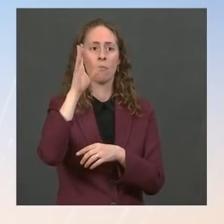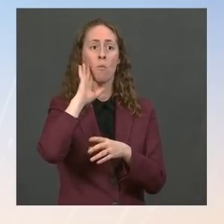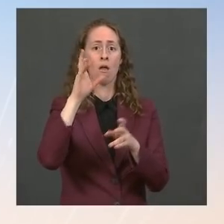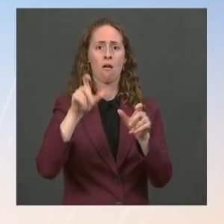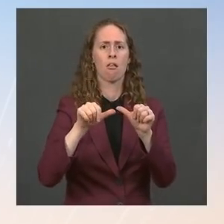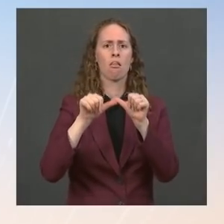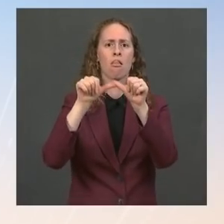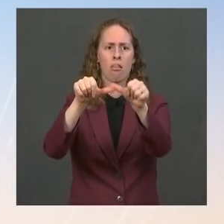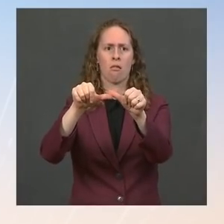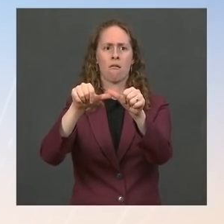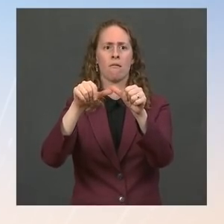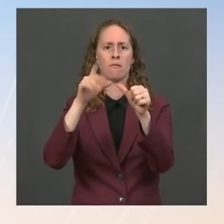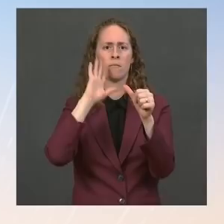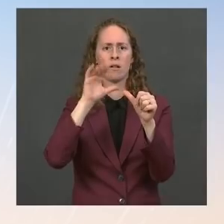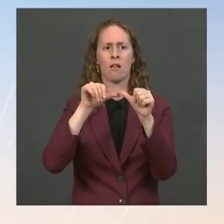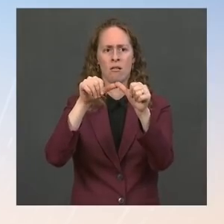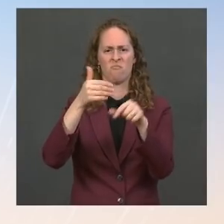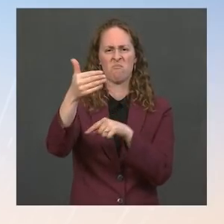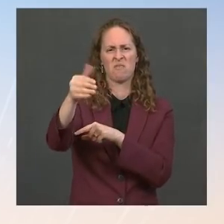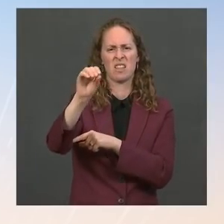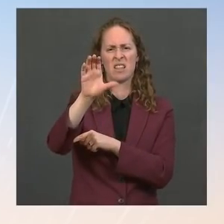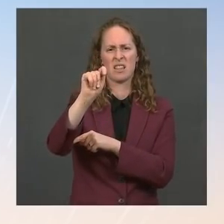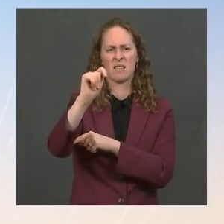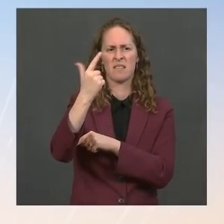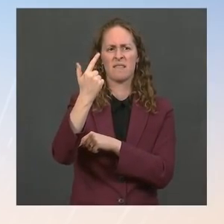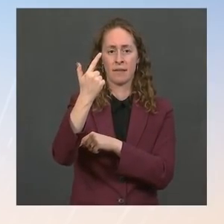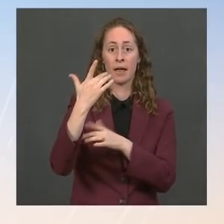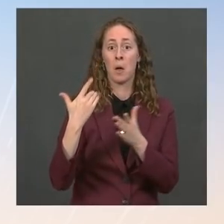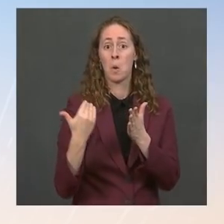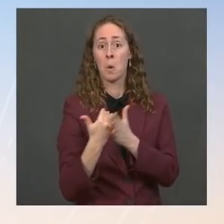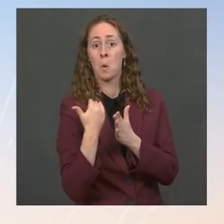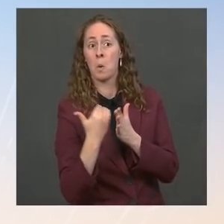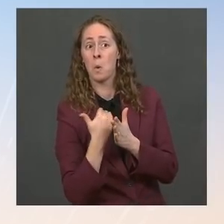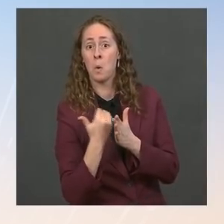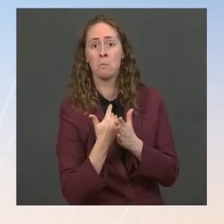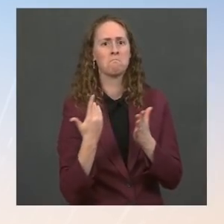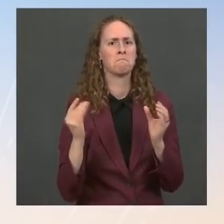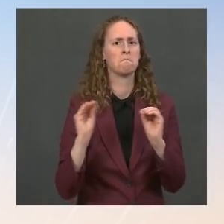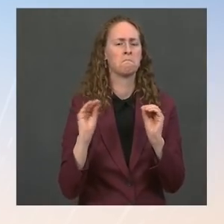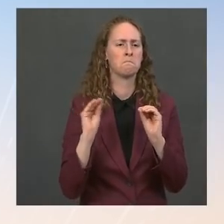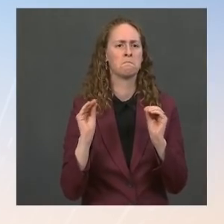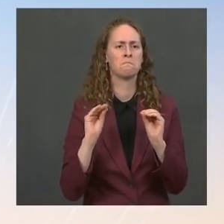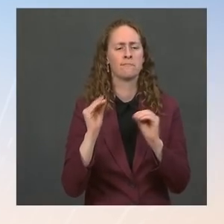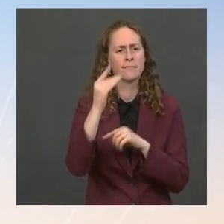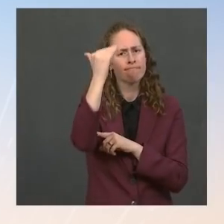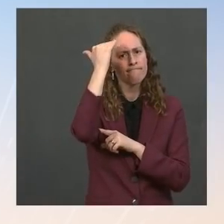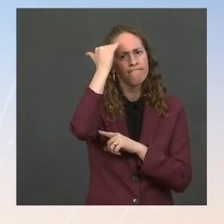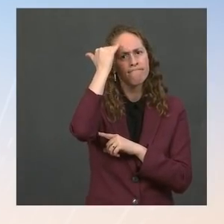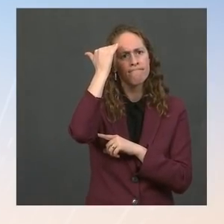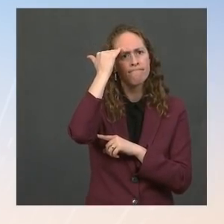We don't have any updates or predictions at this point in time. But, obviously, we're continuing to consider -- as is evident by our announcement today --